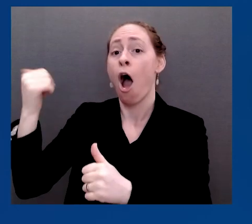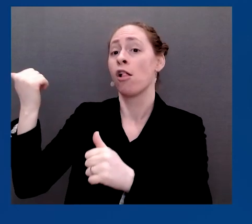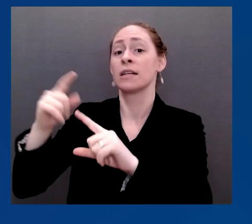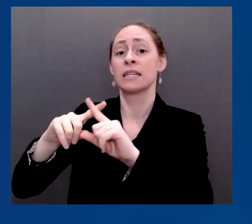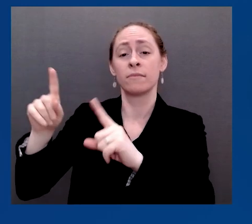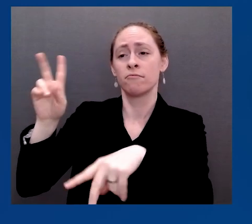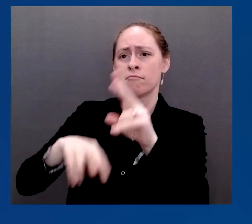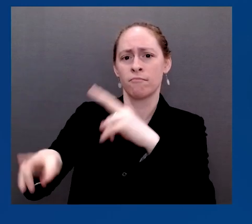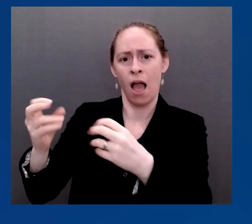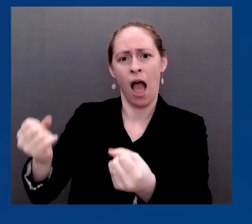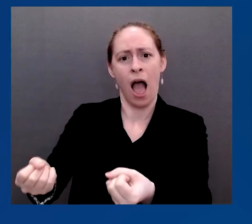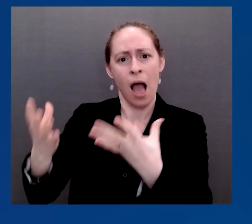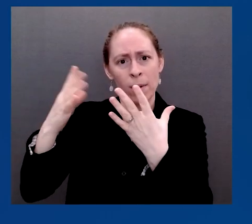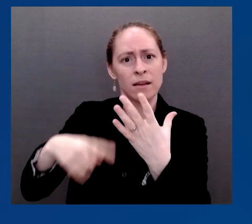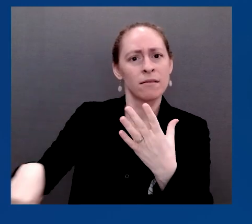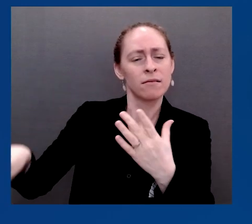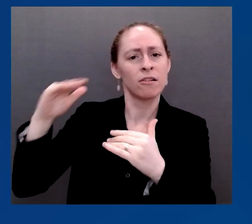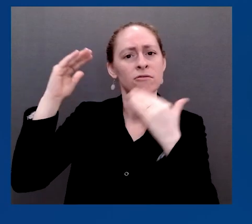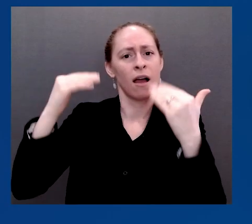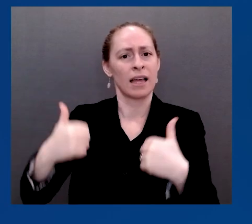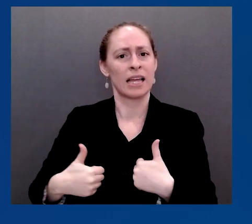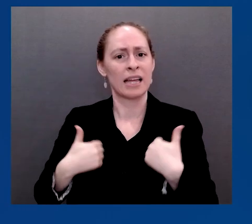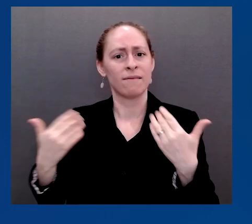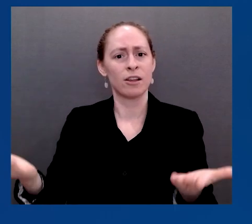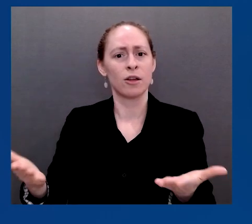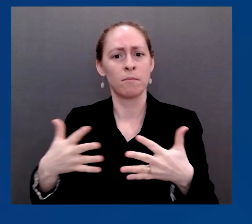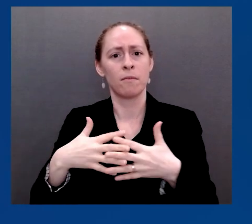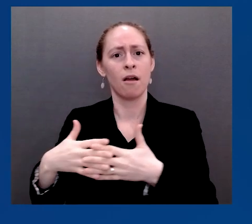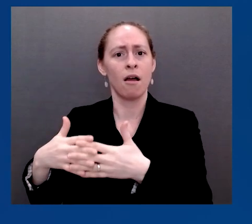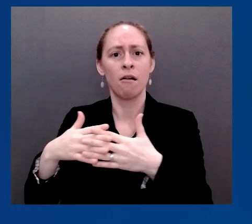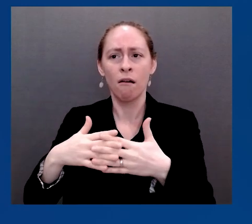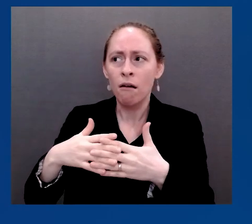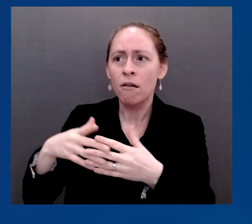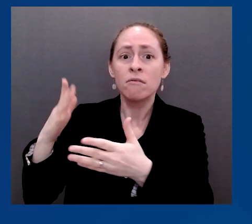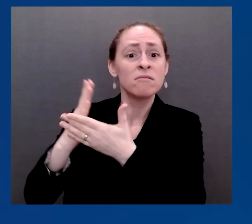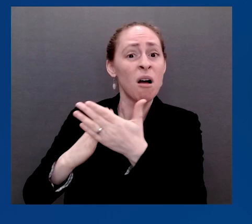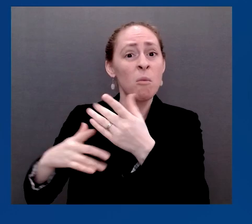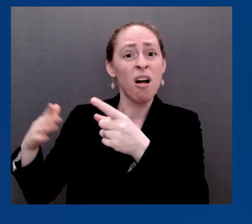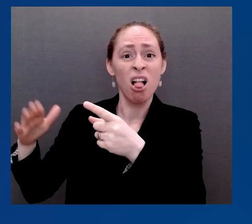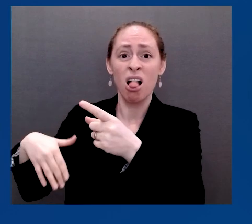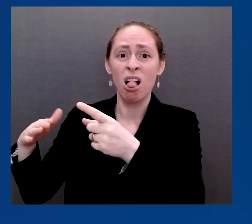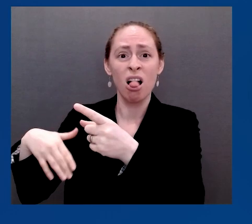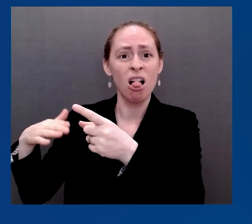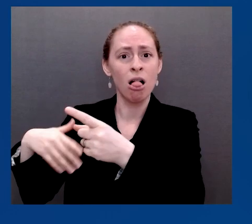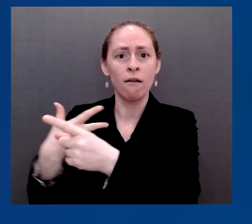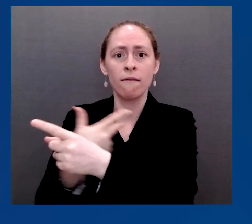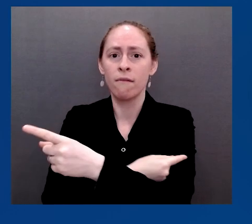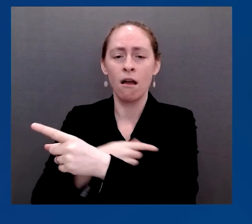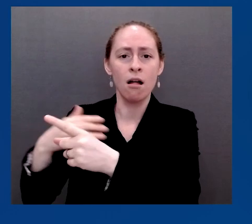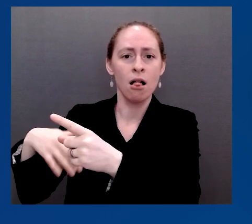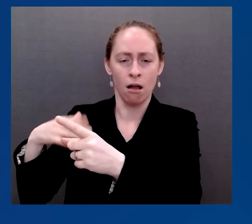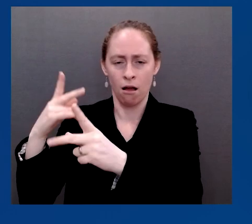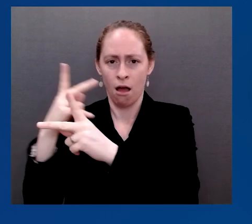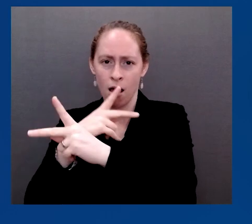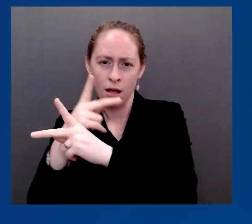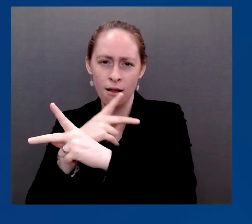So, before I turn to Dr. Fauci on the effectiveness of booster shots, I want to review how we assess the available data